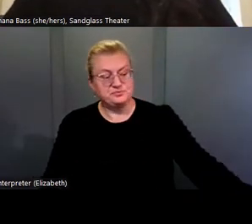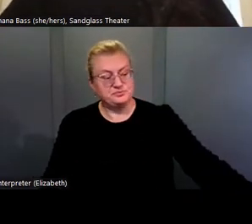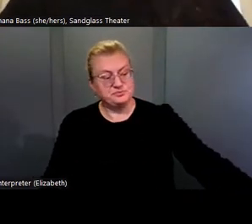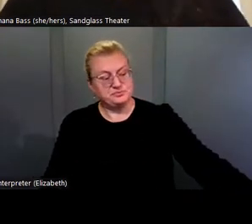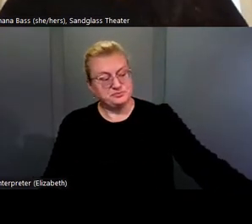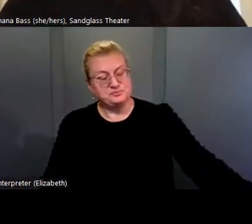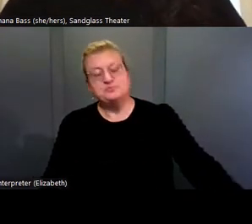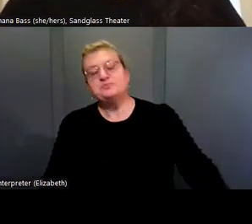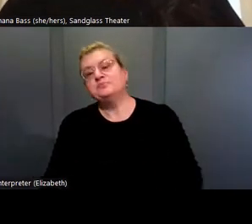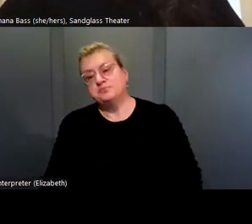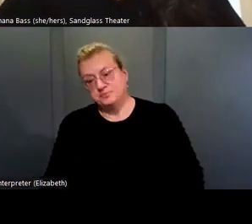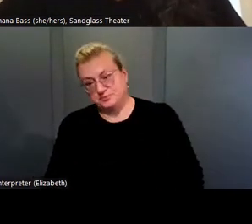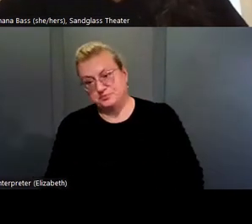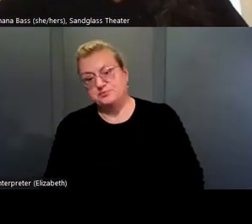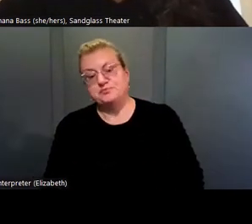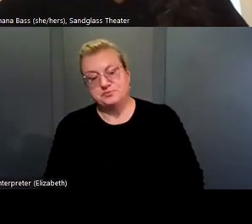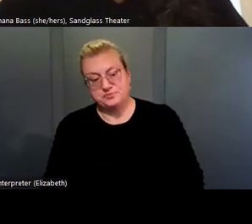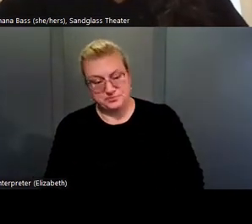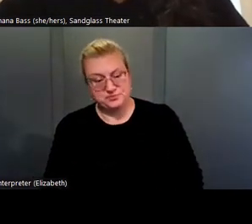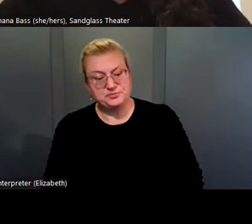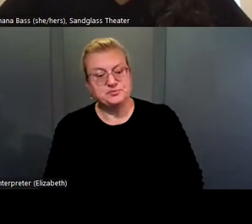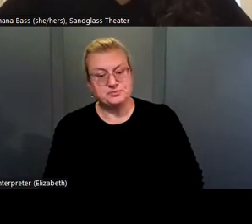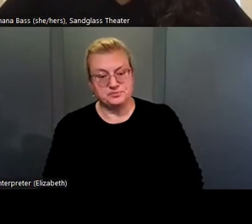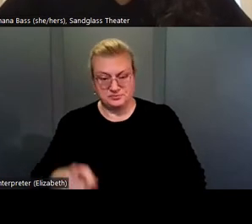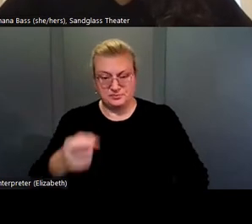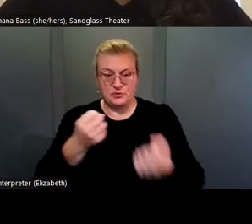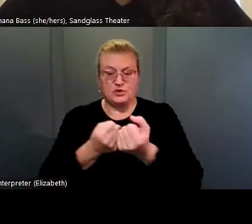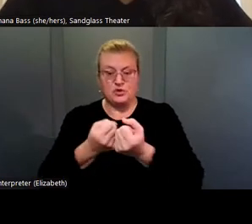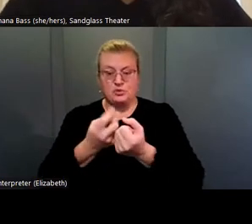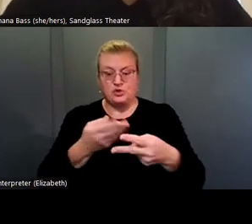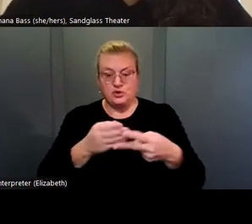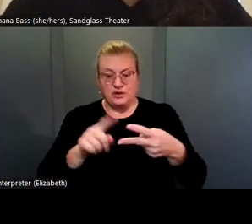Yeah, I'd like to support two things you just said, Rob. One is a mentor,